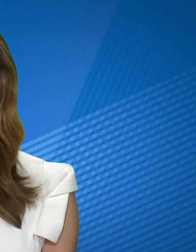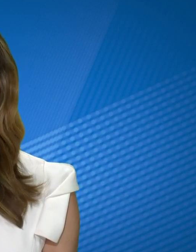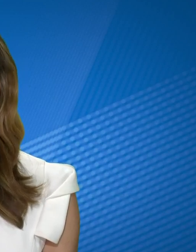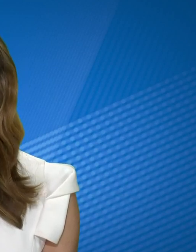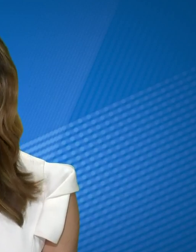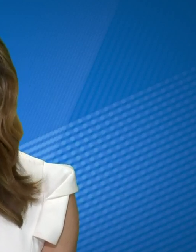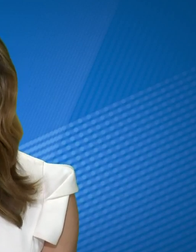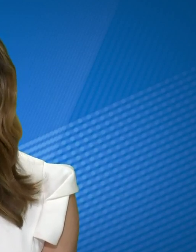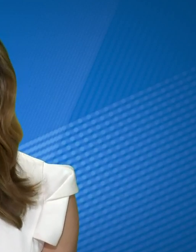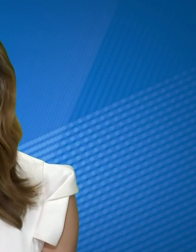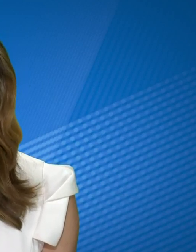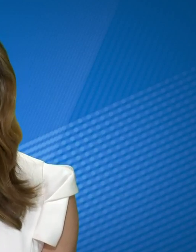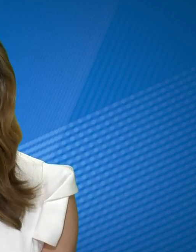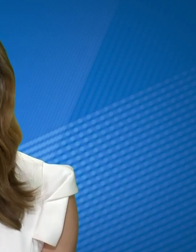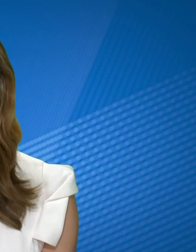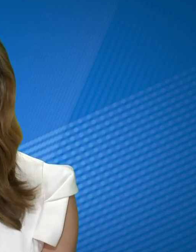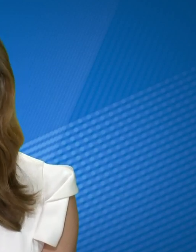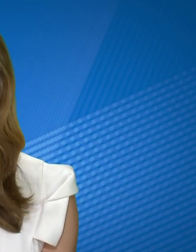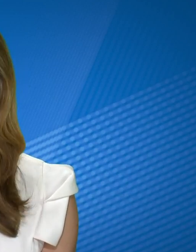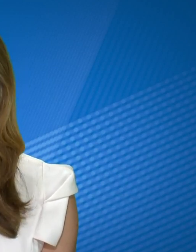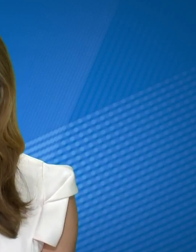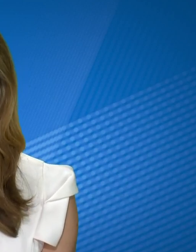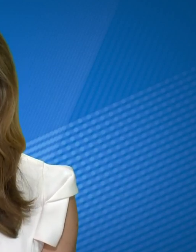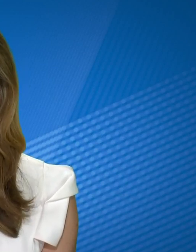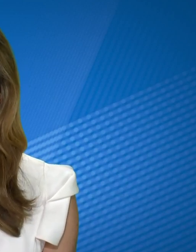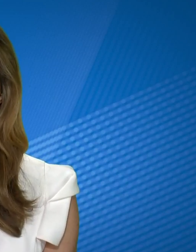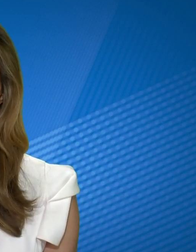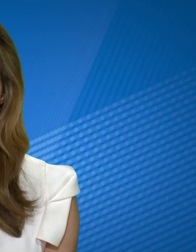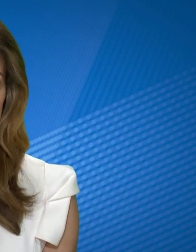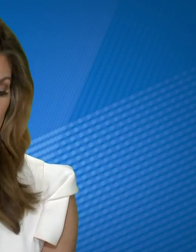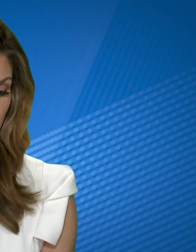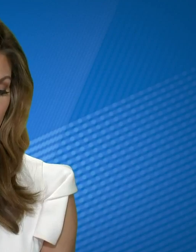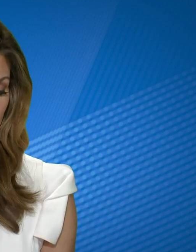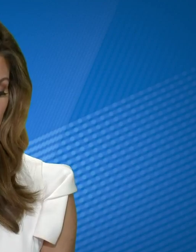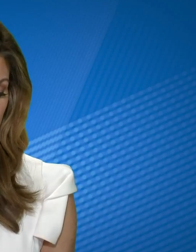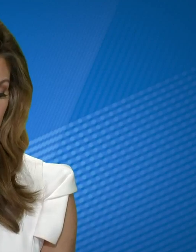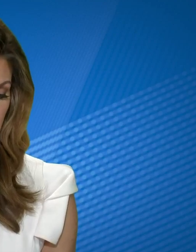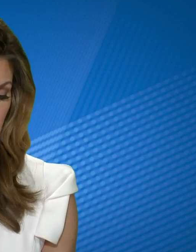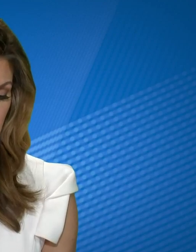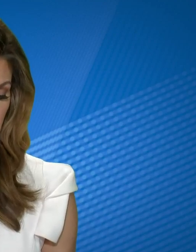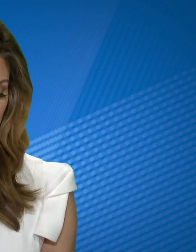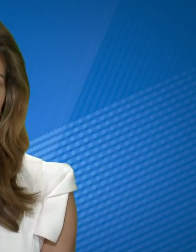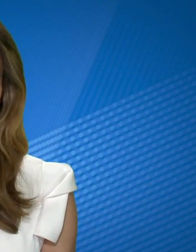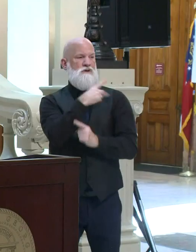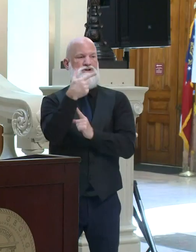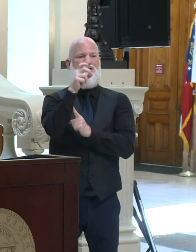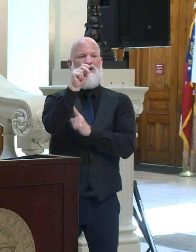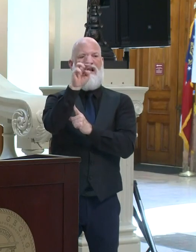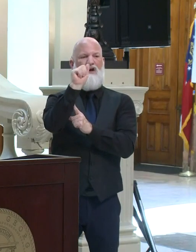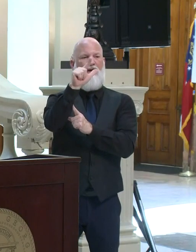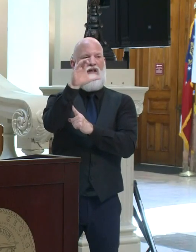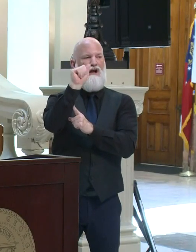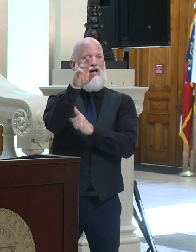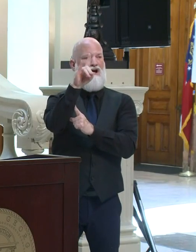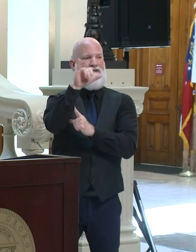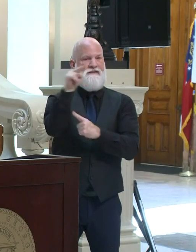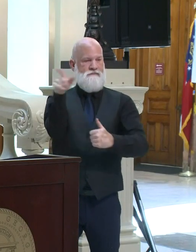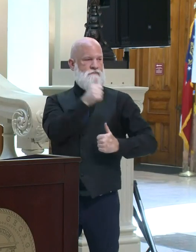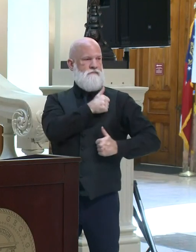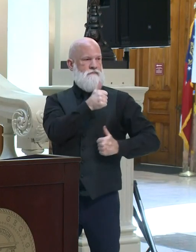BLAMED FOR HALF ONE THIRD OF U.S. DEATHS BLAMED FOR HALF ONE THIRD OF U.S. DEATHS FROM ONE THIRD OF U.S. DEATHS FROM ONE THIRD OF U.S. DEATHS FROM THE ONE THIRD OF U.S. DEATHS FROM THE VIRUS ONE THIRD OF U.S. DEATHS FROM THE VIRUS ARE ONE THIRD OF U.S. DEATHS FROM THE VIRUS ARE IN ONE THIRD OF U.S. DEATHS FROM THE VIRUS ARE IN THESE ONE THIRD OF U.S. DEATHS FROM THE VIRUS ARE IN THESE NURSING THE VIRUS ARE IN THESE NURSING THE VIRUS ARE IN THESE NURSING HOMES. HOMES. HOMES. THE HOMES. THE WHITE HOMES. THE WHITE HOUSE HOMES. THE WHITE HOUSE IS HOMES. THE WHITE HOUSE IS NOW HOMES. THE WHITE HOUSE IS NOW CALLING THE WHITE HOUSE IS NOW CALLING THE WHITE HOUSE IS NOW CALLING FOR THE WHITE HOUSE IS NOW CALLING FOR AGGRESSIVE THE WHITE HOUSE IS NOW CALLING FOR AGGRESSIVE TESTING THE WHITE HOUSE IS NOW CALLING FOR AGGRESSIVE TESTING IN THE WHITE HOUSE IS NOW CALLING FOR AGGRESSIVE TESTING IN ALL FOR AGGRESSIVE TESTING IN ALL FOR AGGRESSIVE TESTING IN ALL OF FOR AGGRESSIVE TESTING IN ALL OF THESE FOR AGGRESSIVE TESTING IN ALL OF THESE HOMES. OF THESE HOMES. OF THESE HOMES. GOVERNOR OF THESE HOMES. GOVERNOR KEMP OF THESE HOMES. GOVERNOR KEMP SAYS OF THESE HOMES. GOVERNOR KEMP SAYS IN OF THESE HOMES. GOVERNOR KEMP SAYS IN GEORGIA GOVERNOR KEMP SAYS IN GEORGIA GOVERNOR KEMP SAYS IN GEORGIA THAT